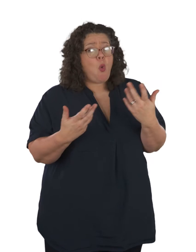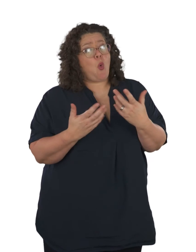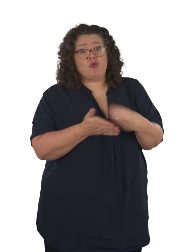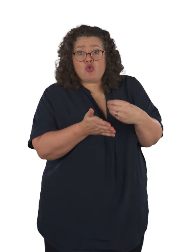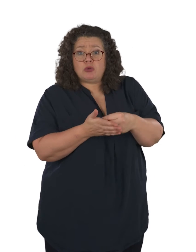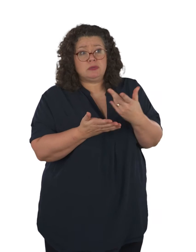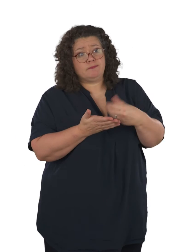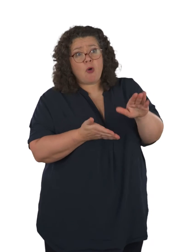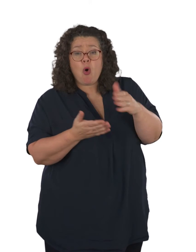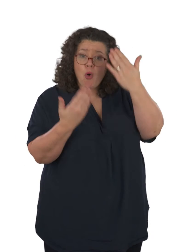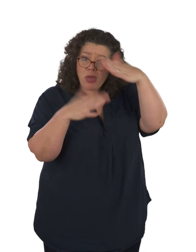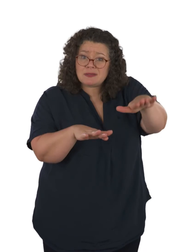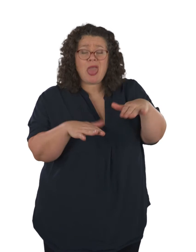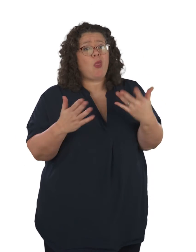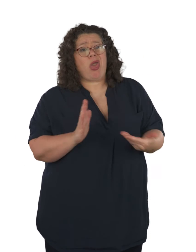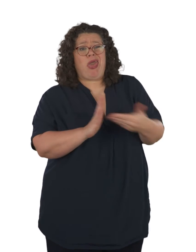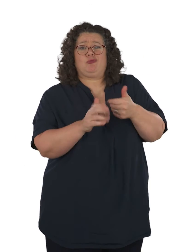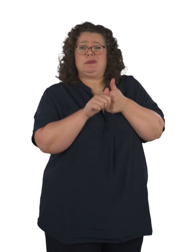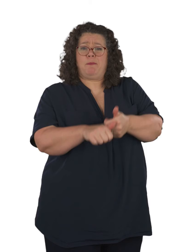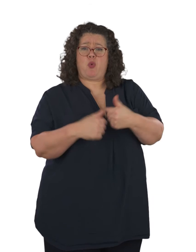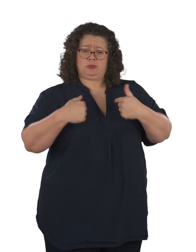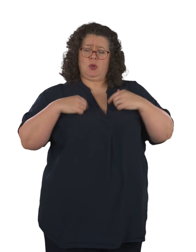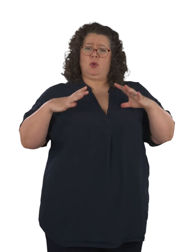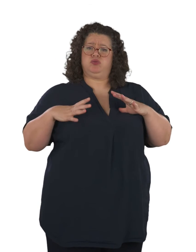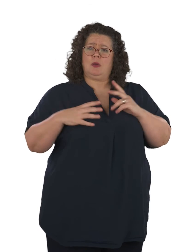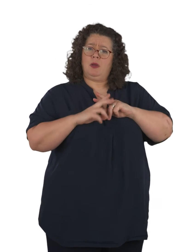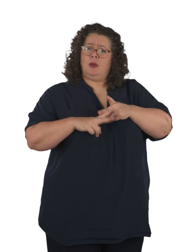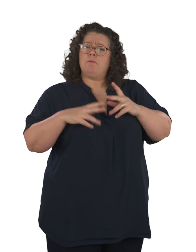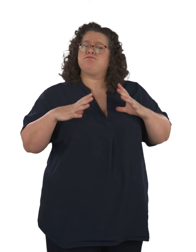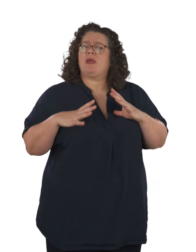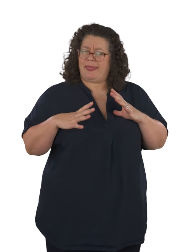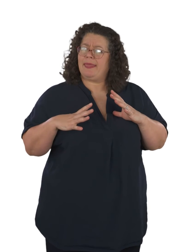help with the cost of things like holidays, or extra support so that you can take a break.